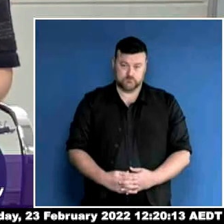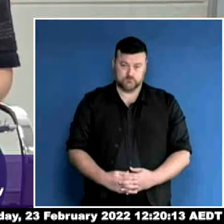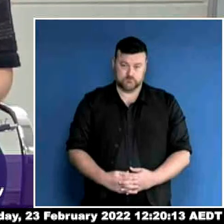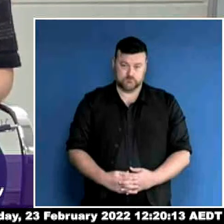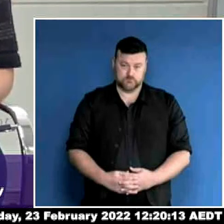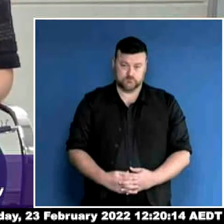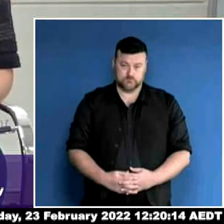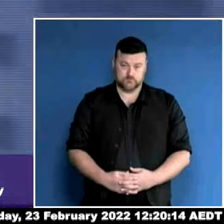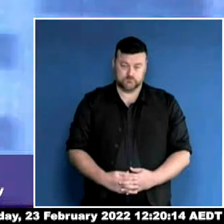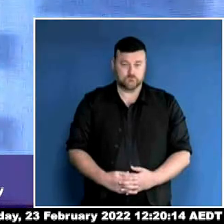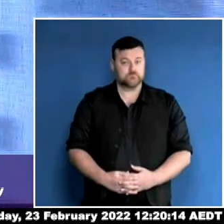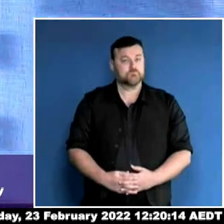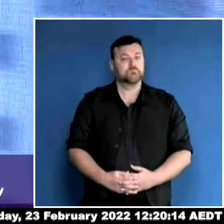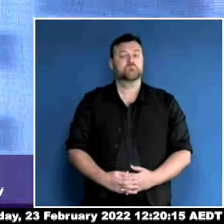Simon speaking. If I may just briefly add to that.